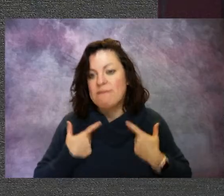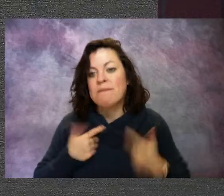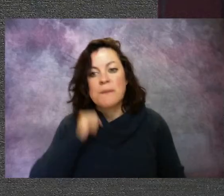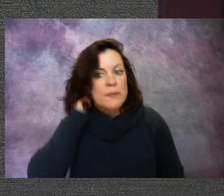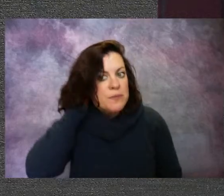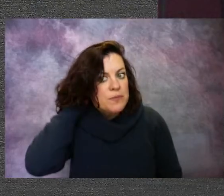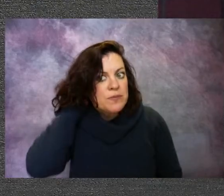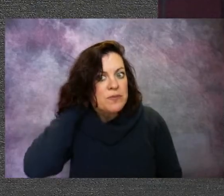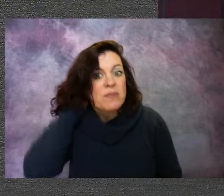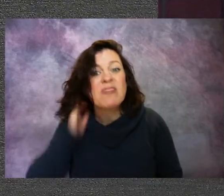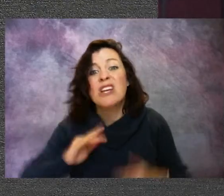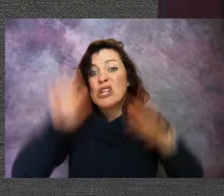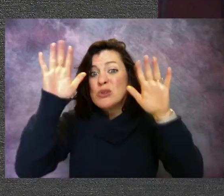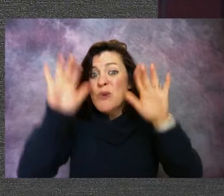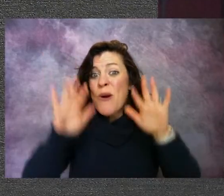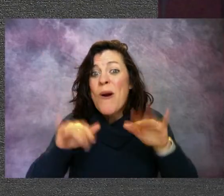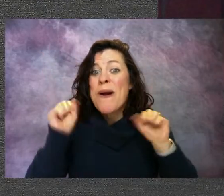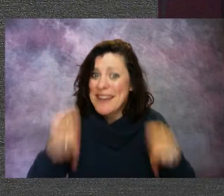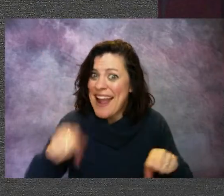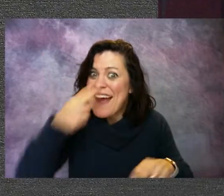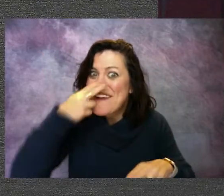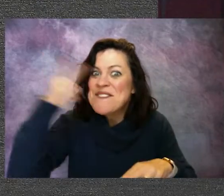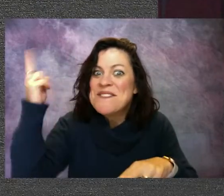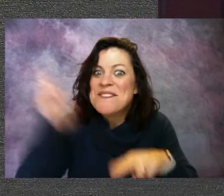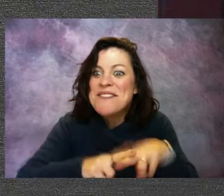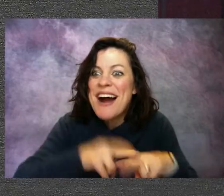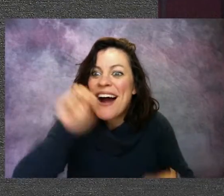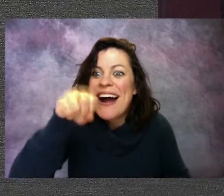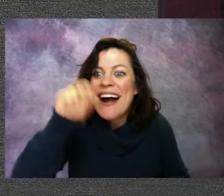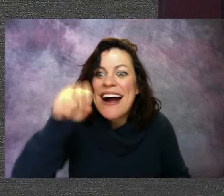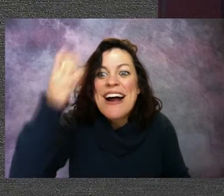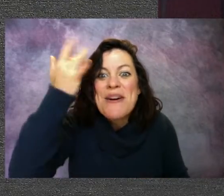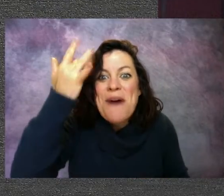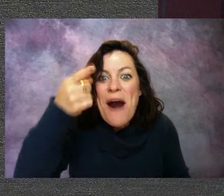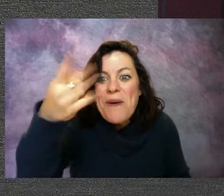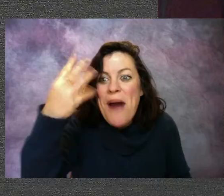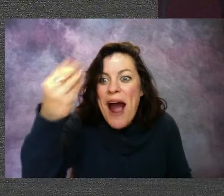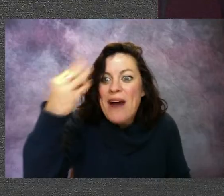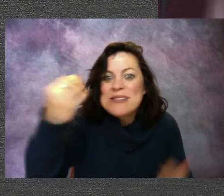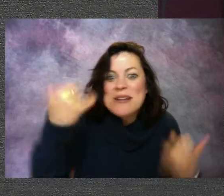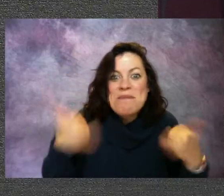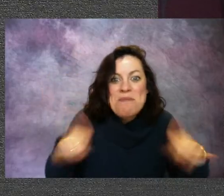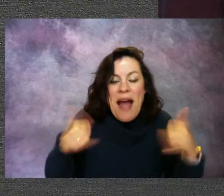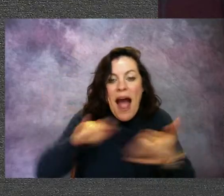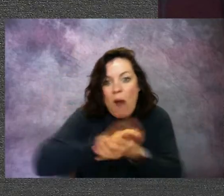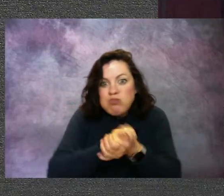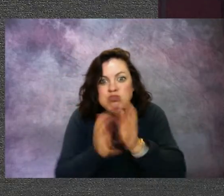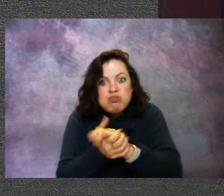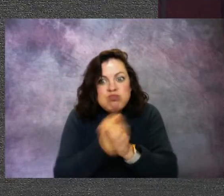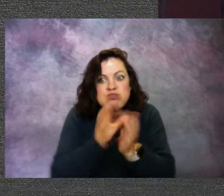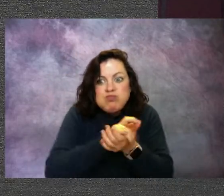because I get to build a snowman, I get to go sled riding, I get to sit inside